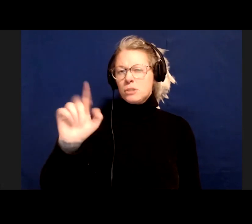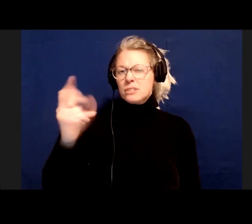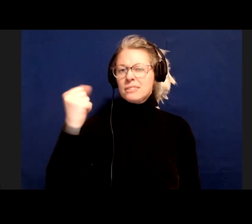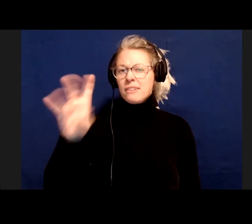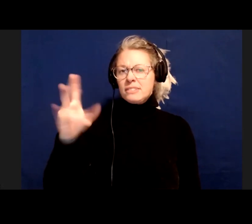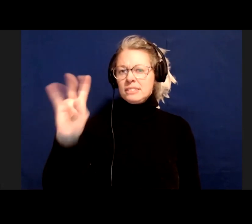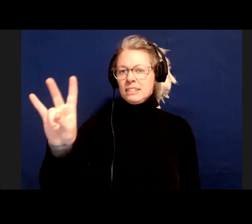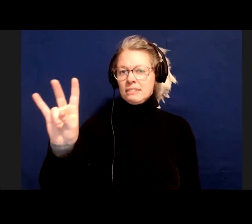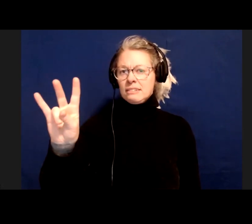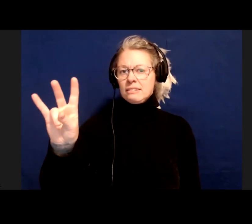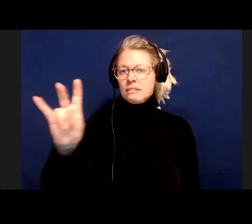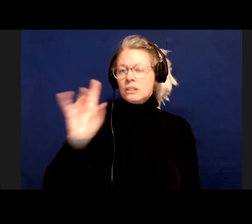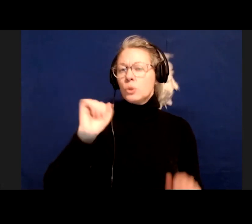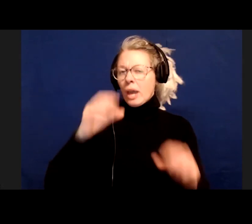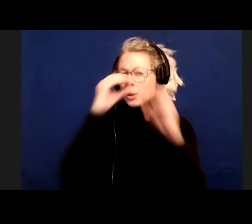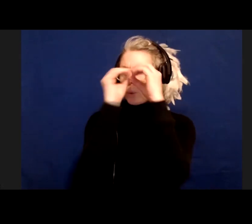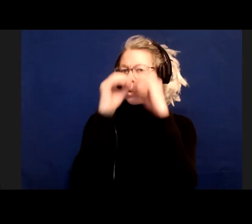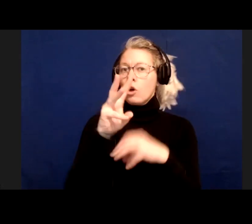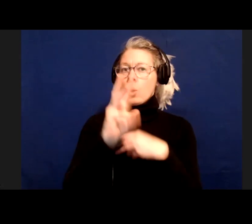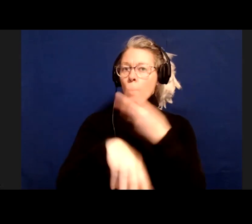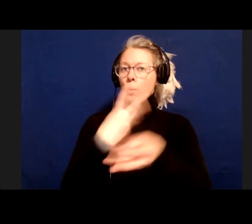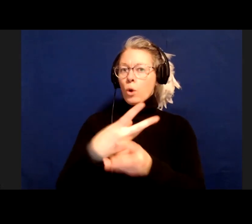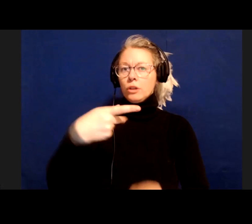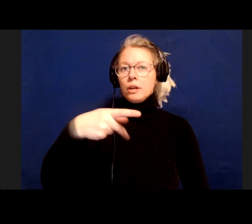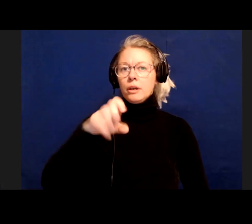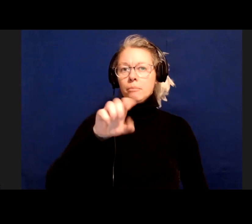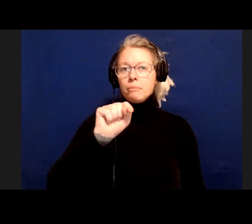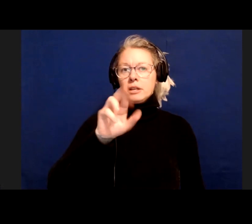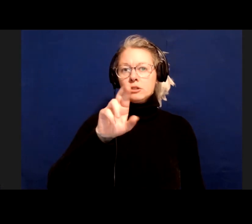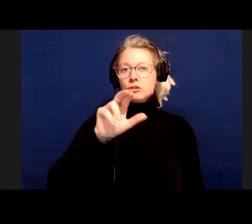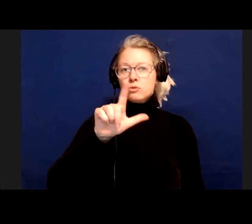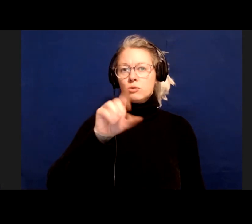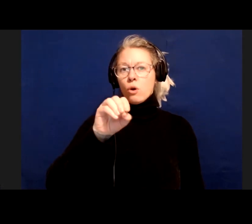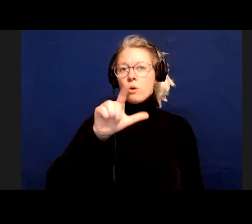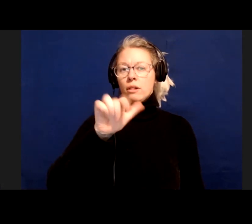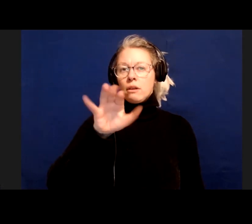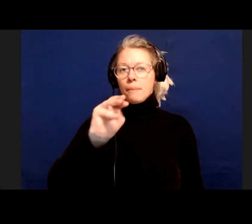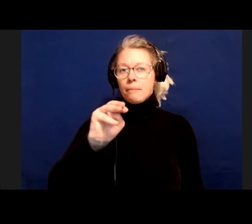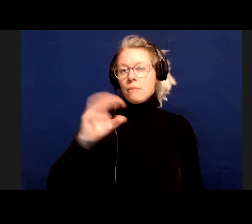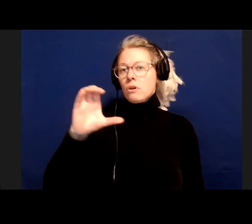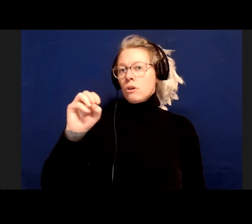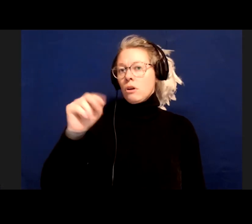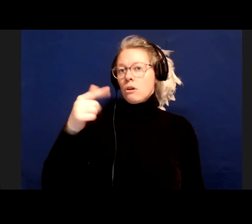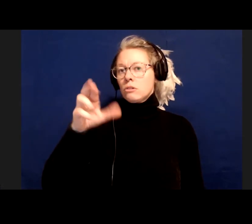you can Google World Petroleum Congress to find out more information there. So that's